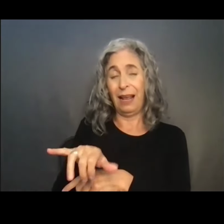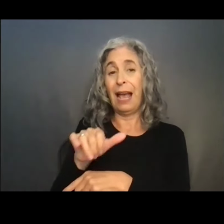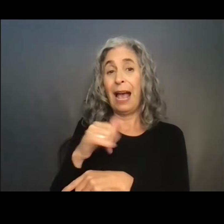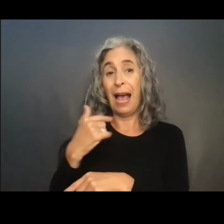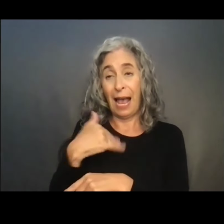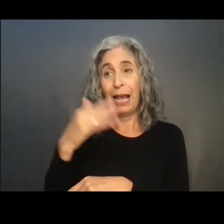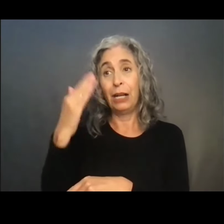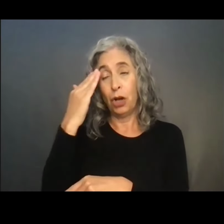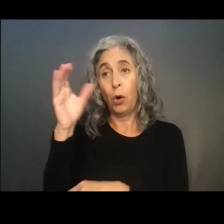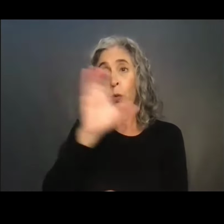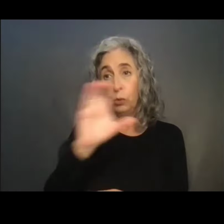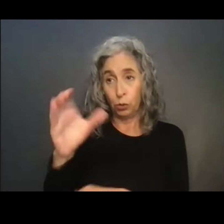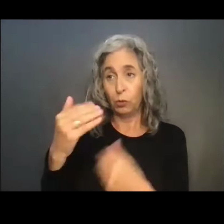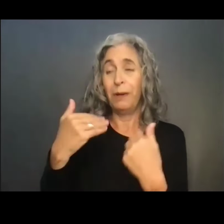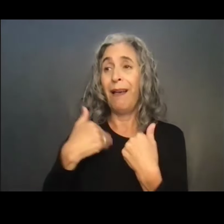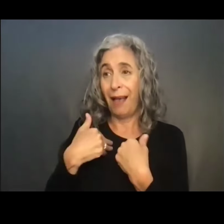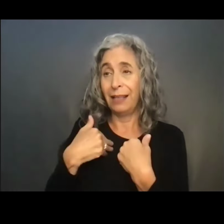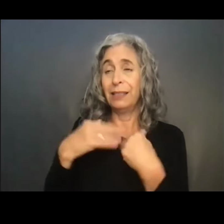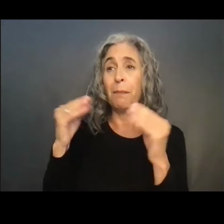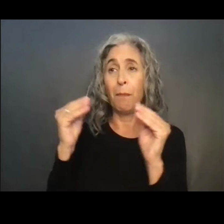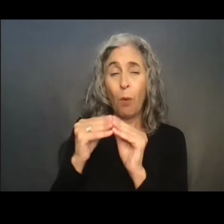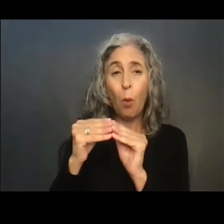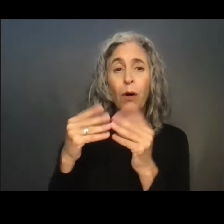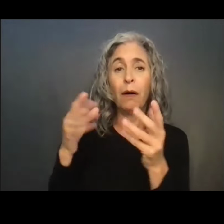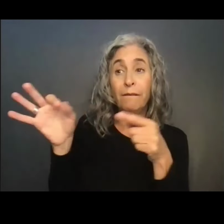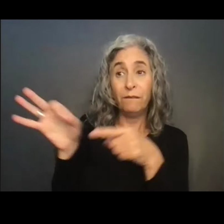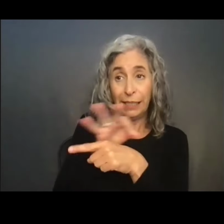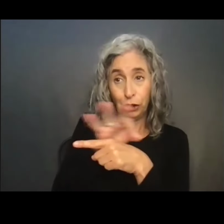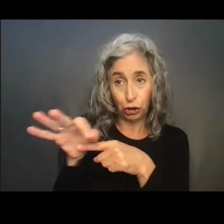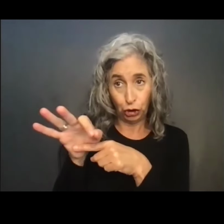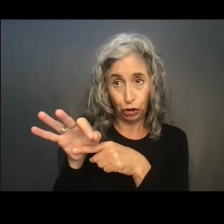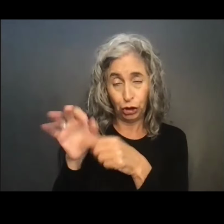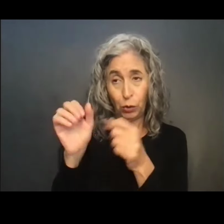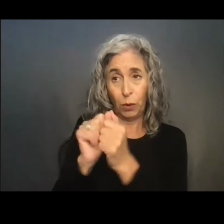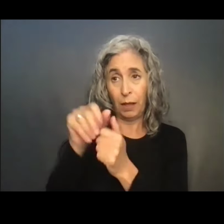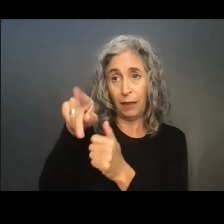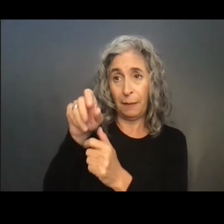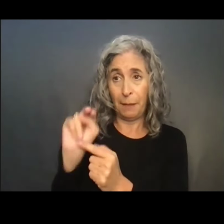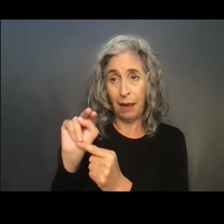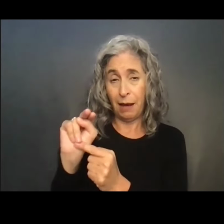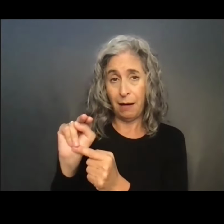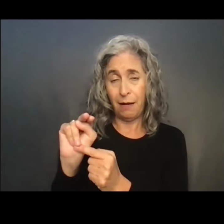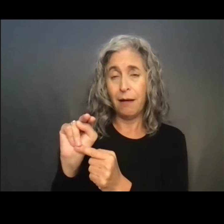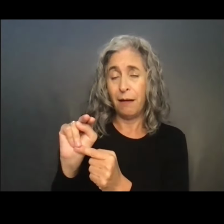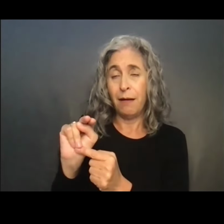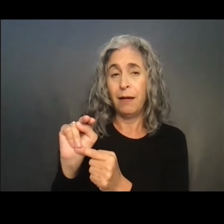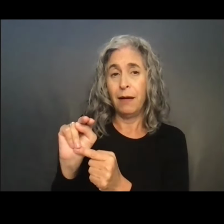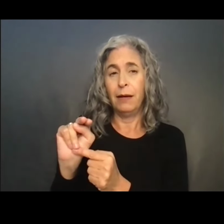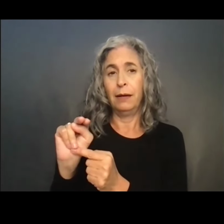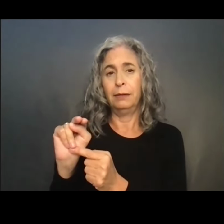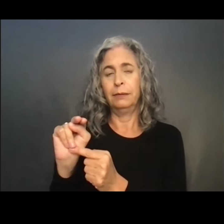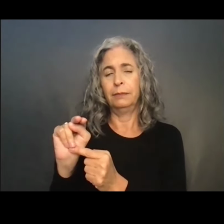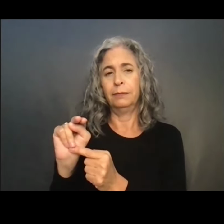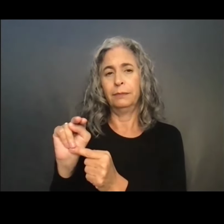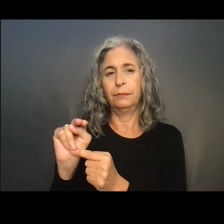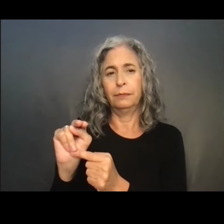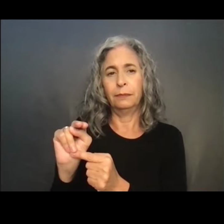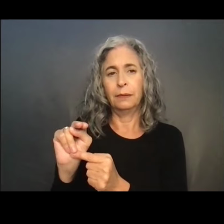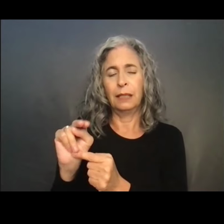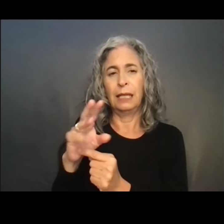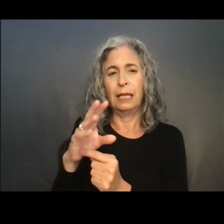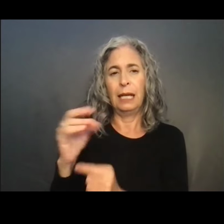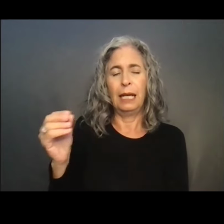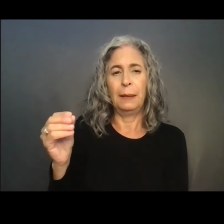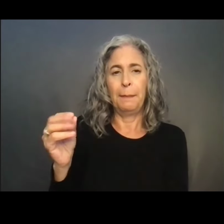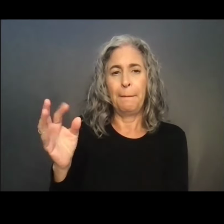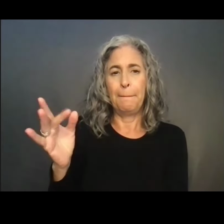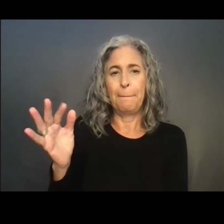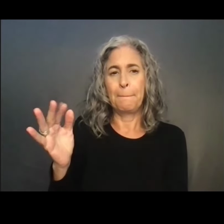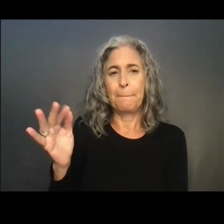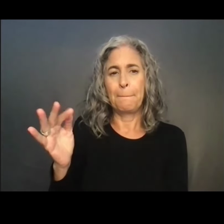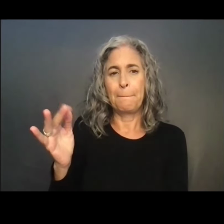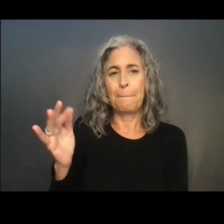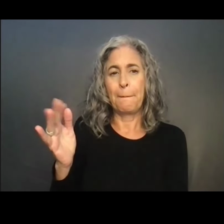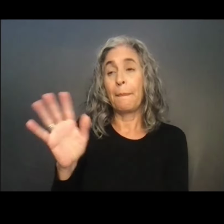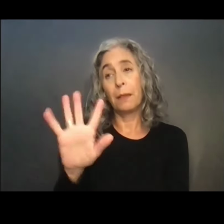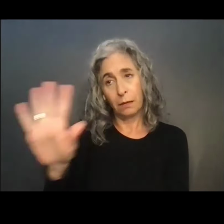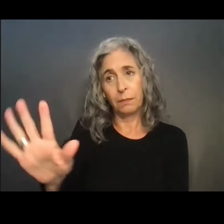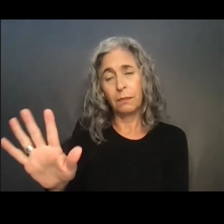Zoom does have more features in terms of pinning. And but again you know one of the